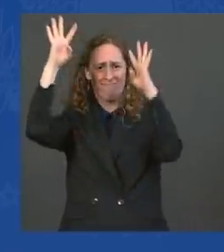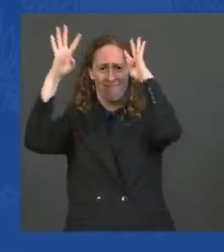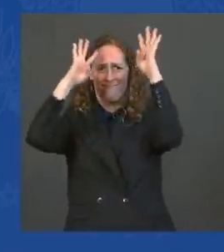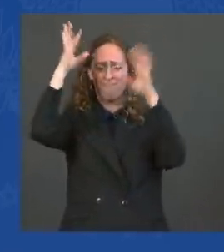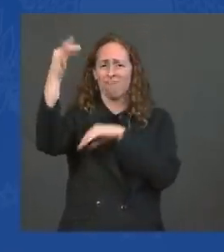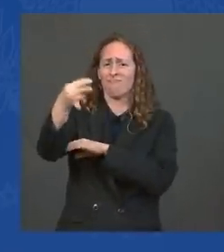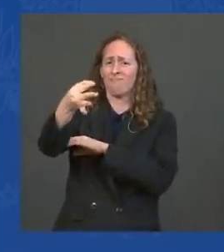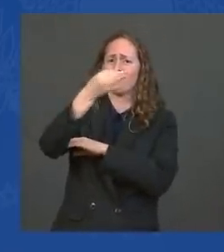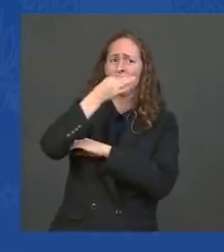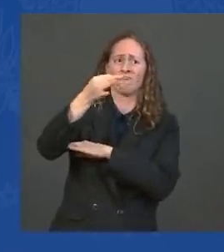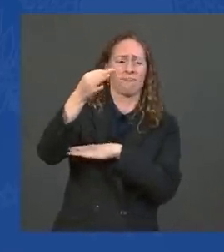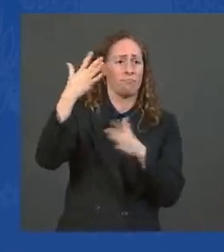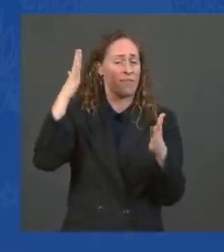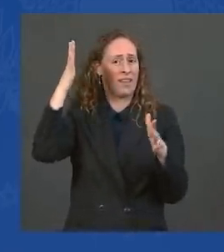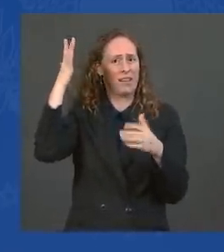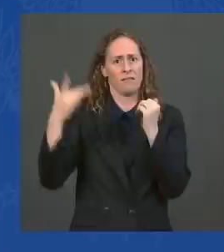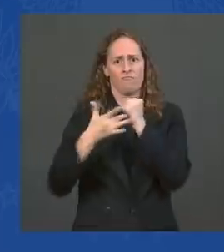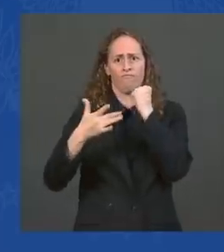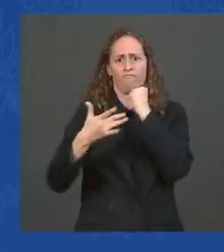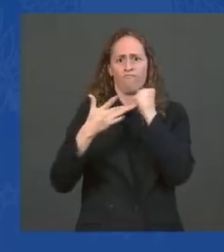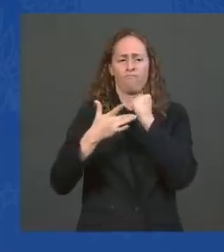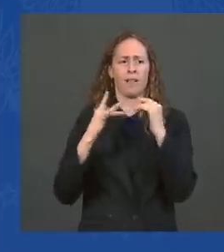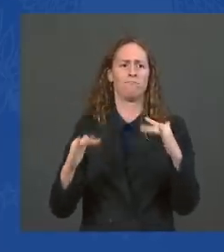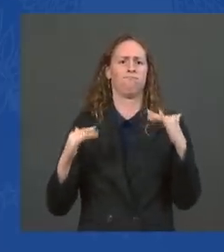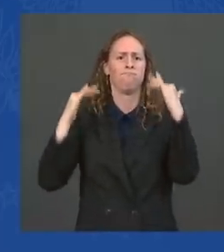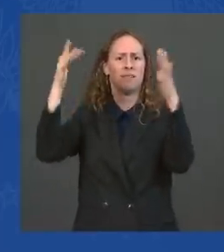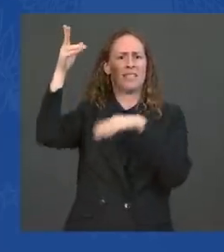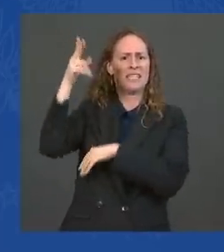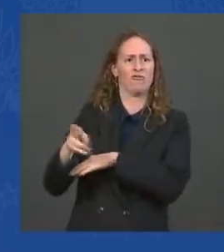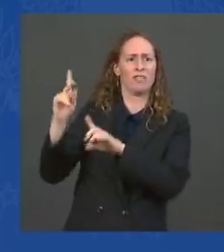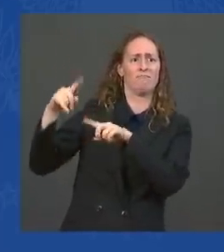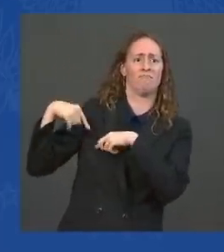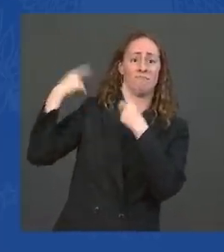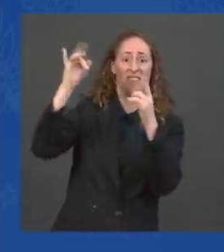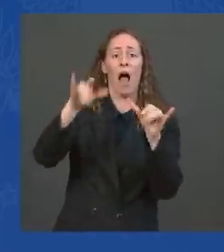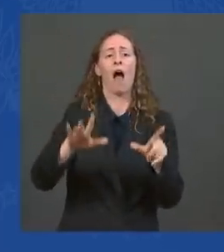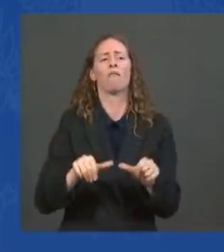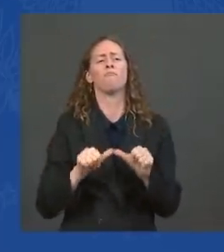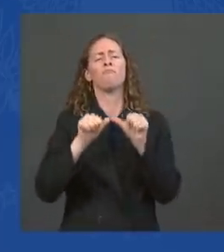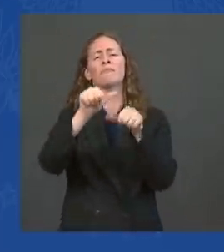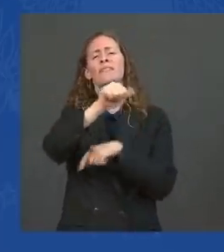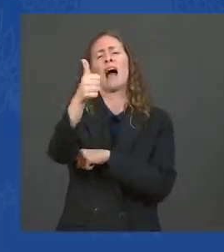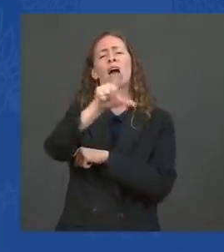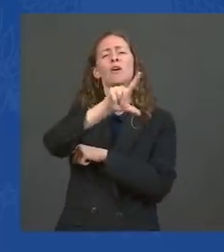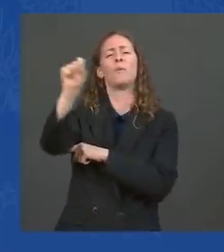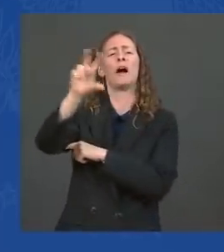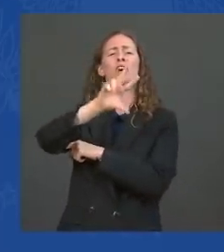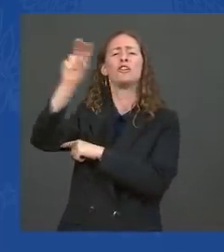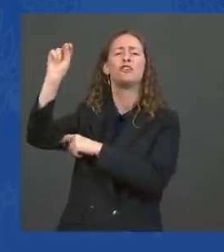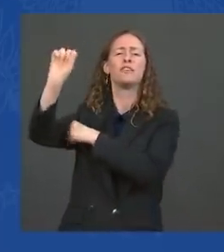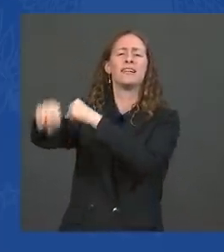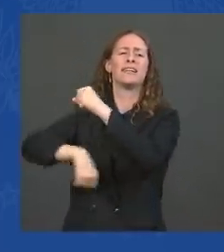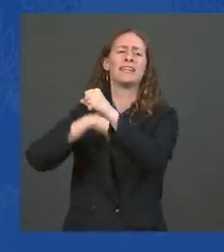lasting for decades and requiring the most advanced technology. It will draw on the expertise